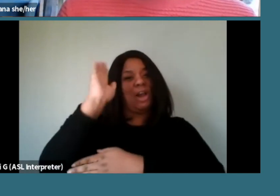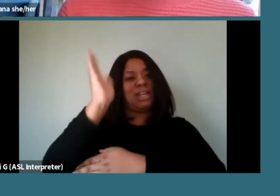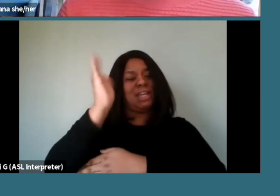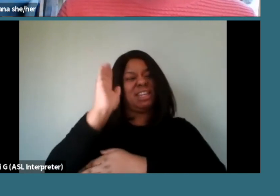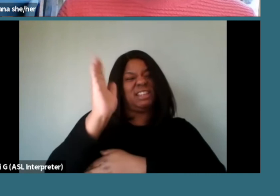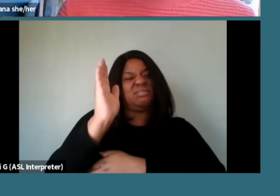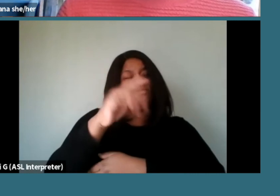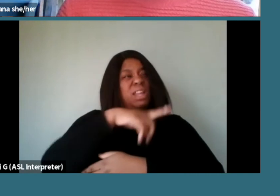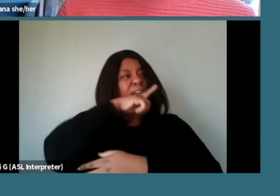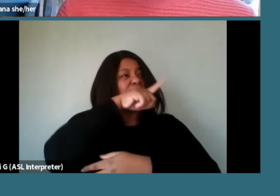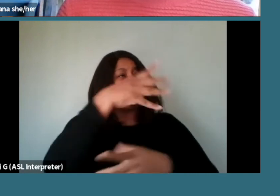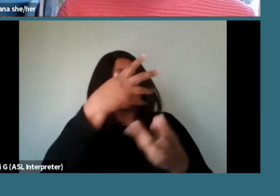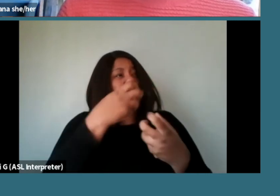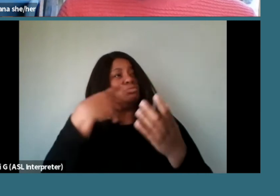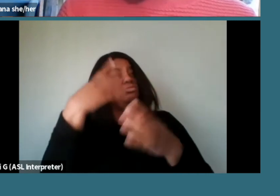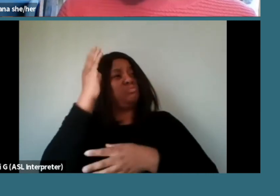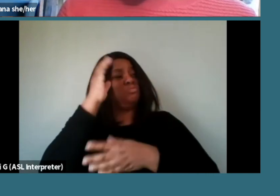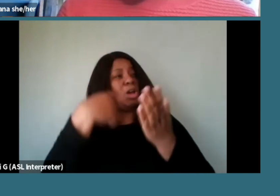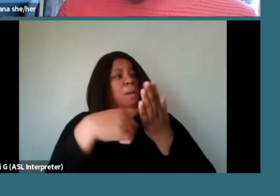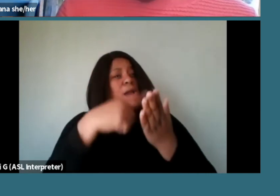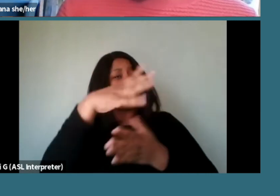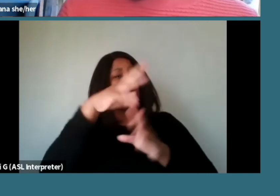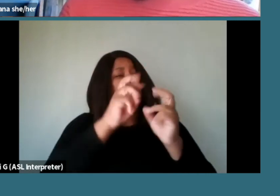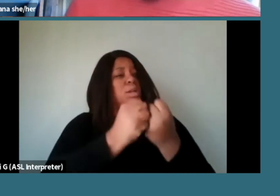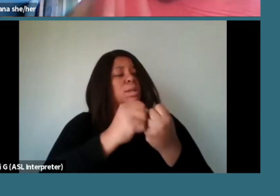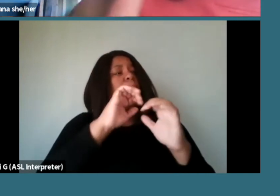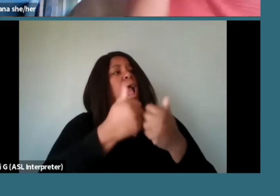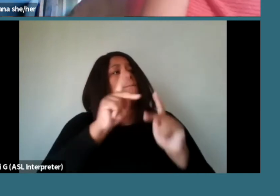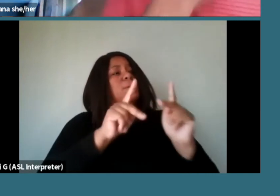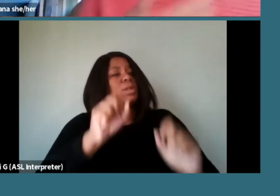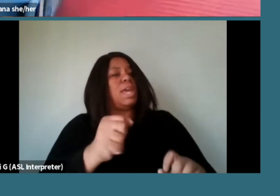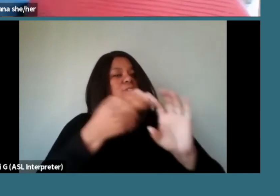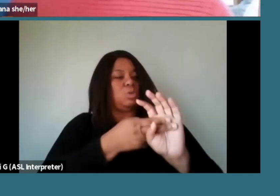bit about your workshop and how people could potentially join that? Oh, yeah, absolutely.